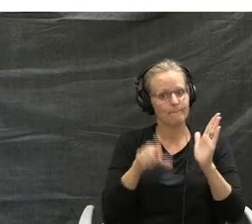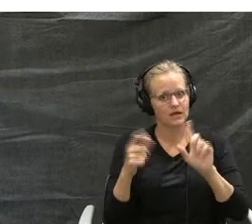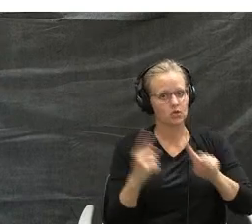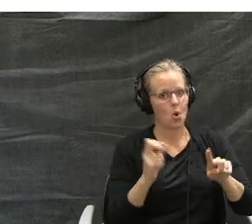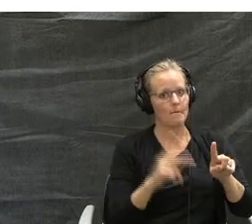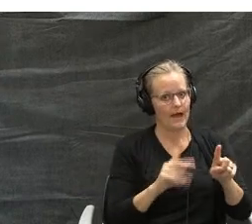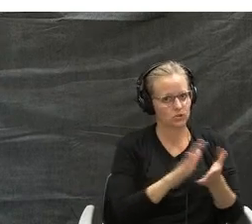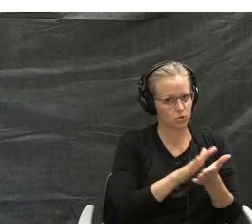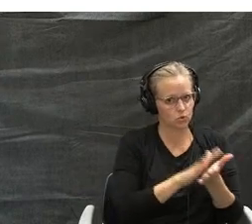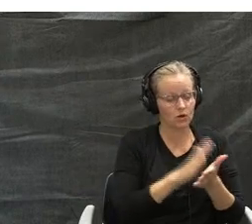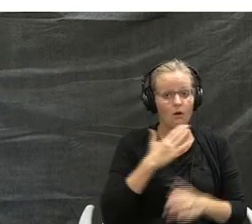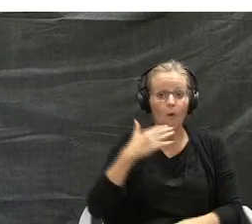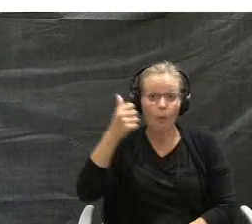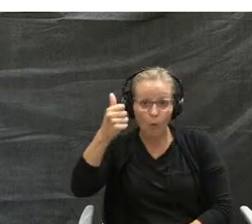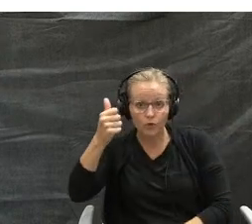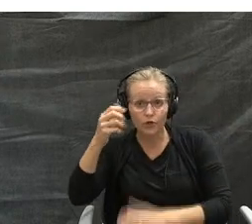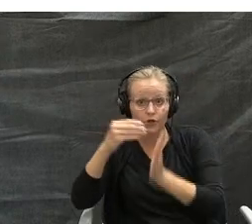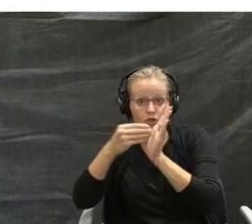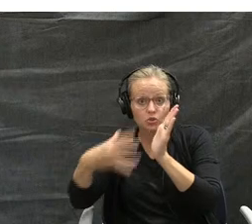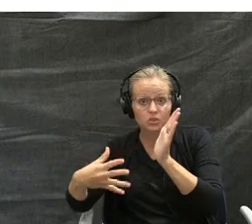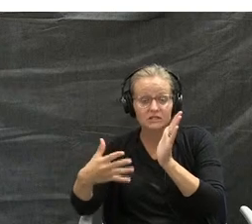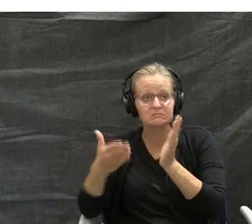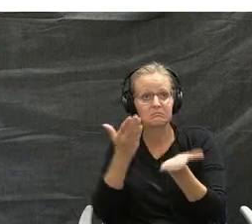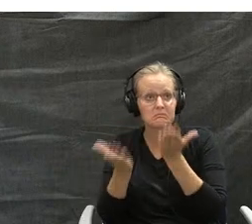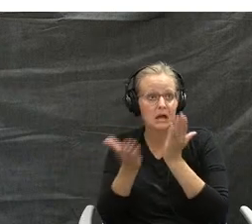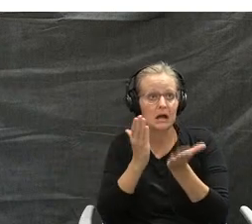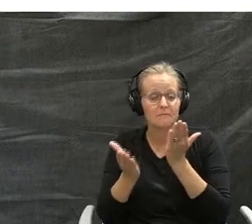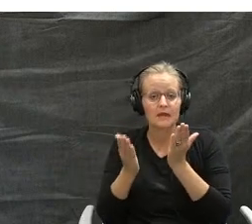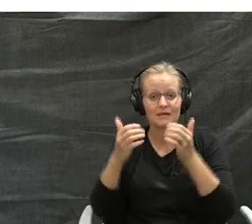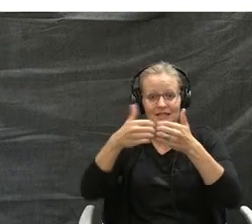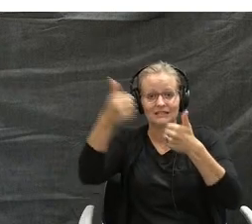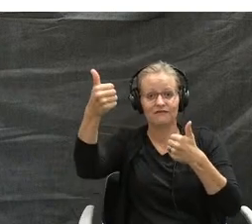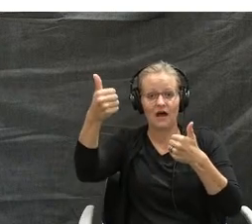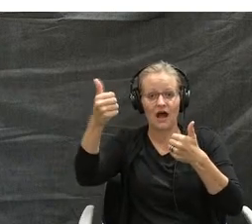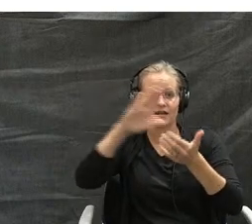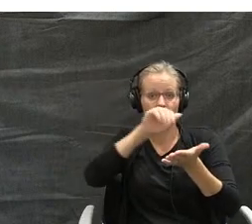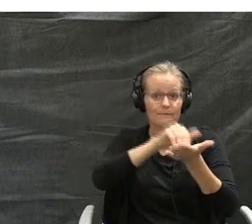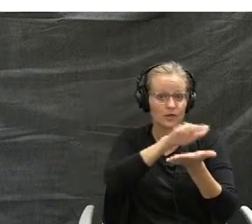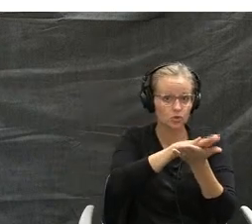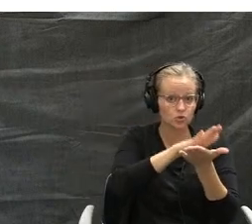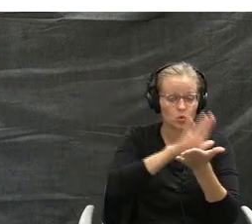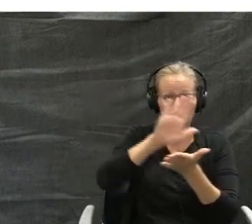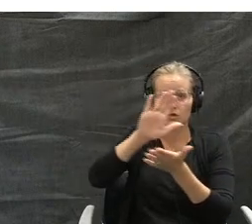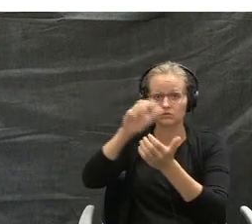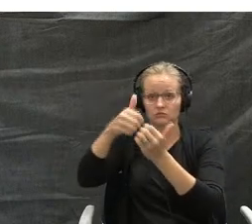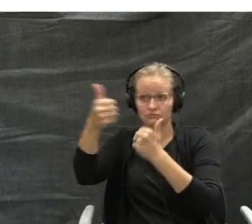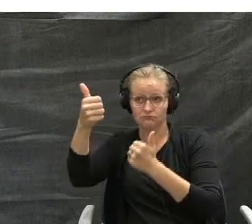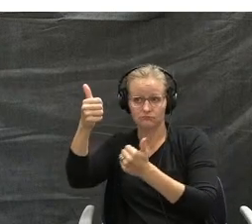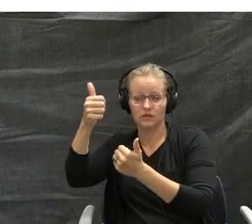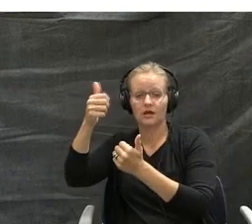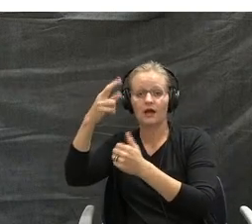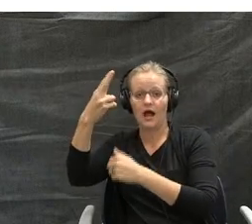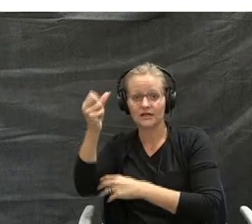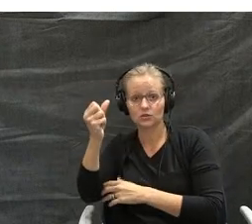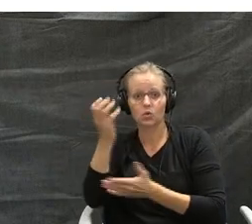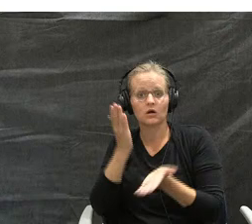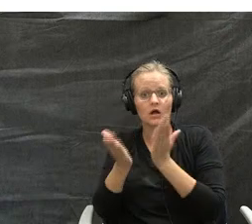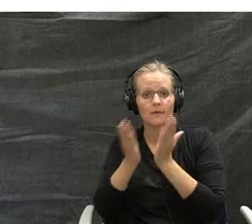like to propose consideration of dividing the middle schools and the high school into sections in areas that are easier to clean,